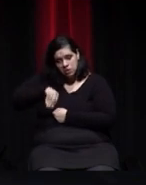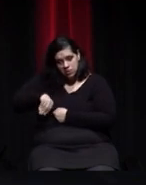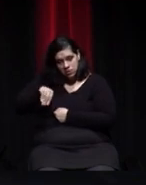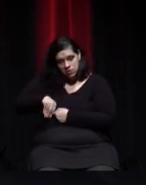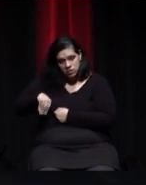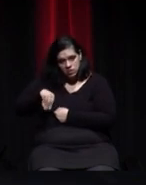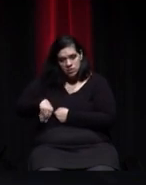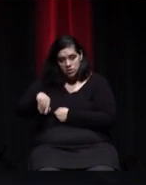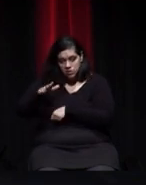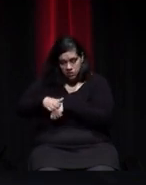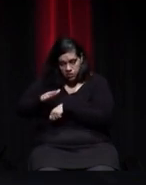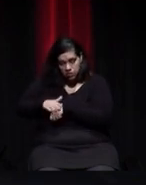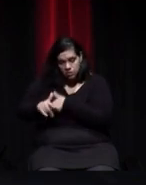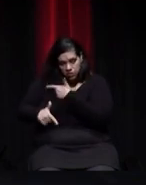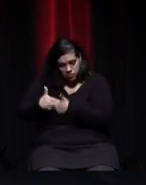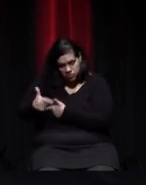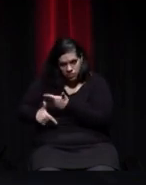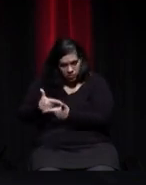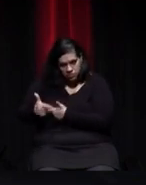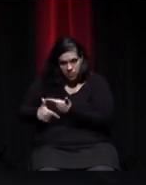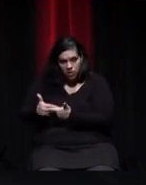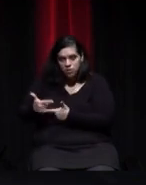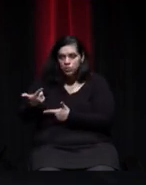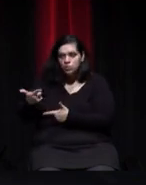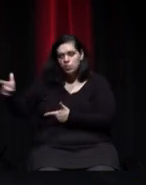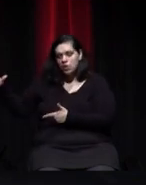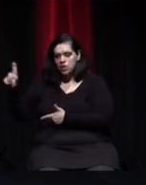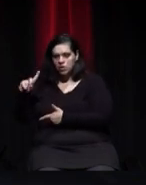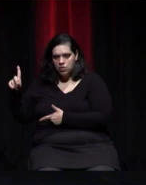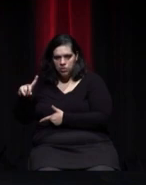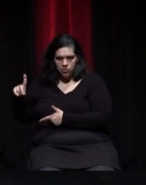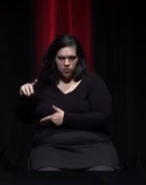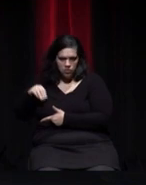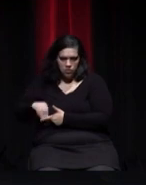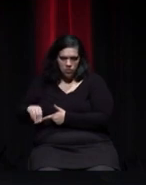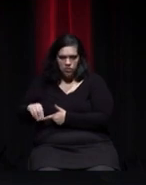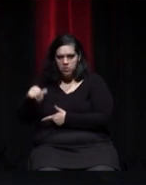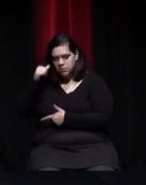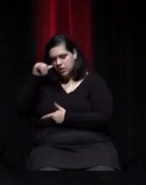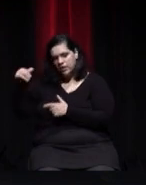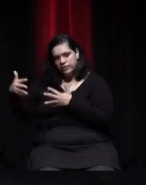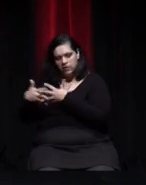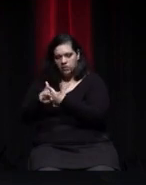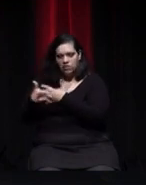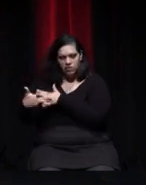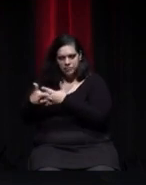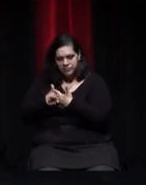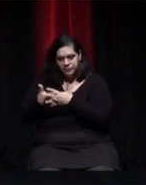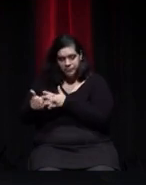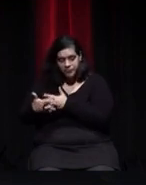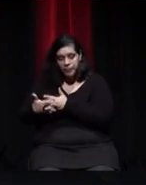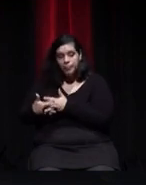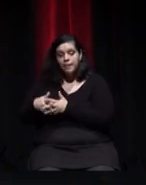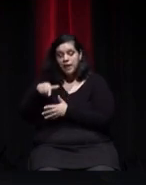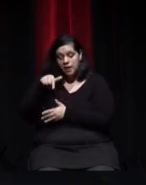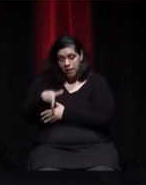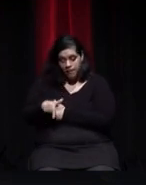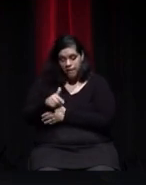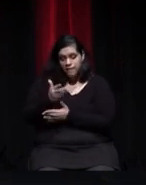for this activity and no other. To avoid, among other things, conflicts of interest. There, the formation of the press professional